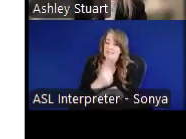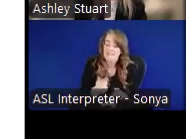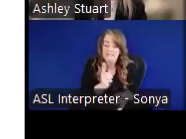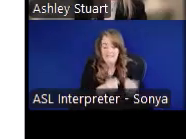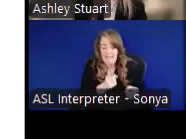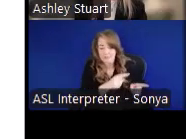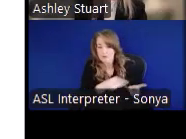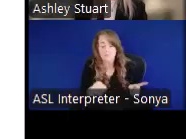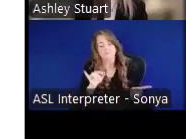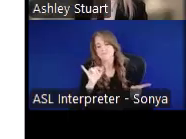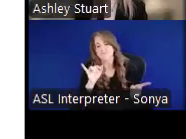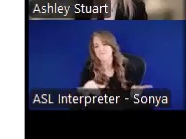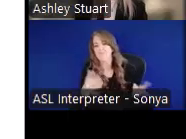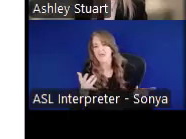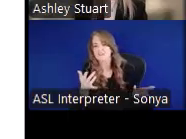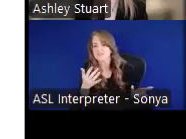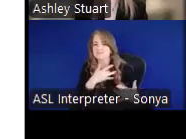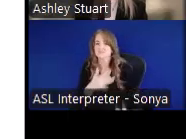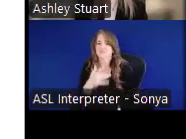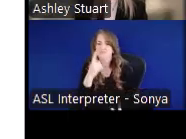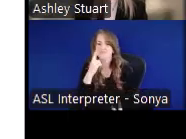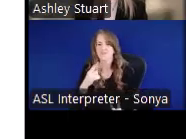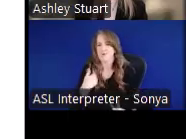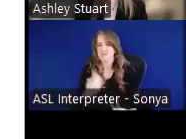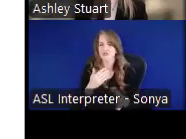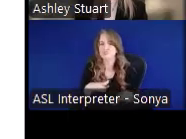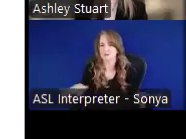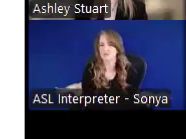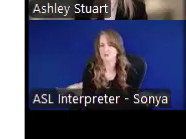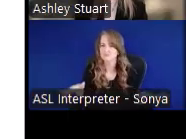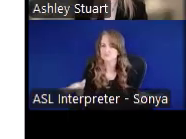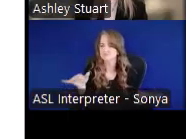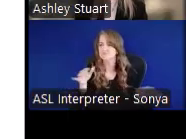children, in fact, they're pretty universal. In the toddler